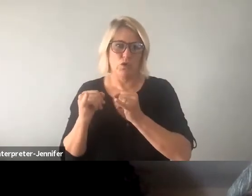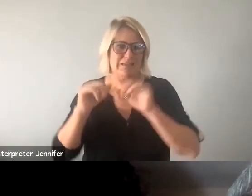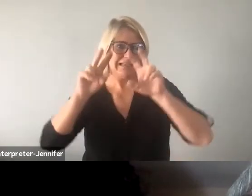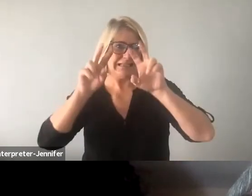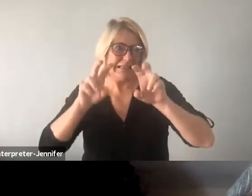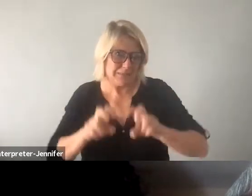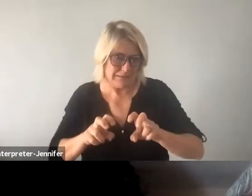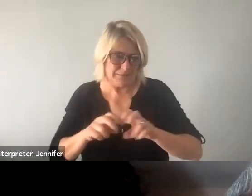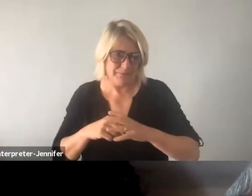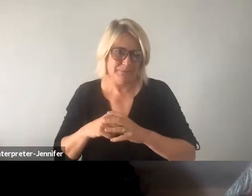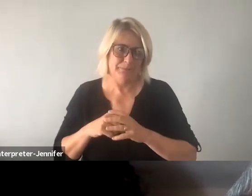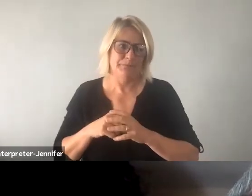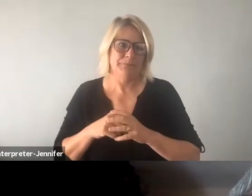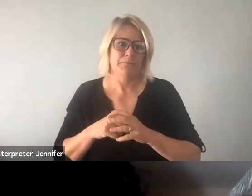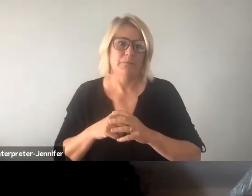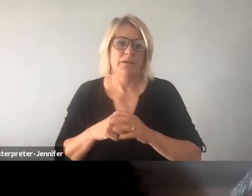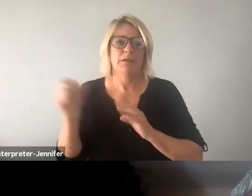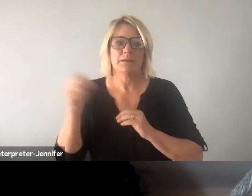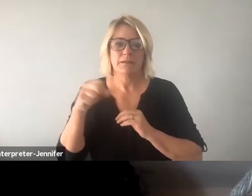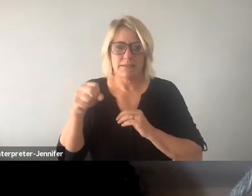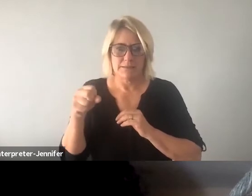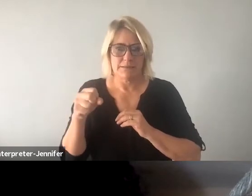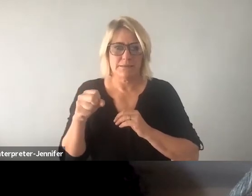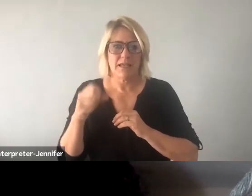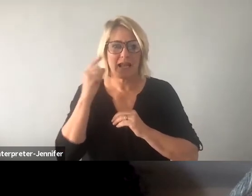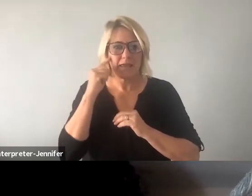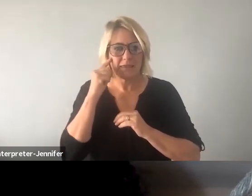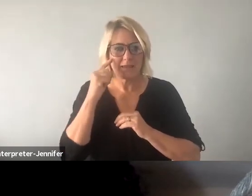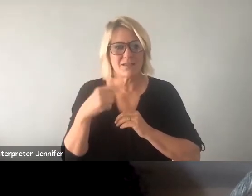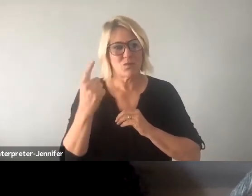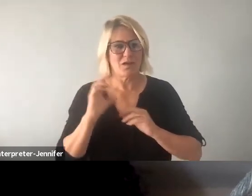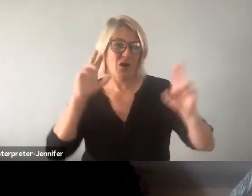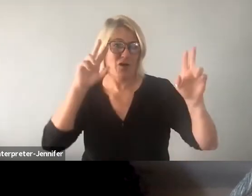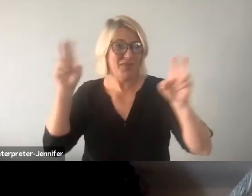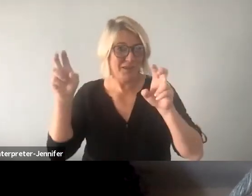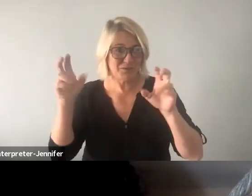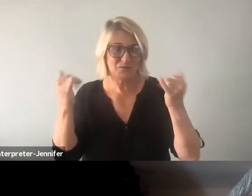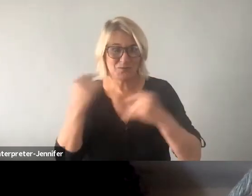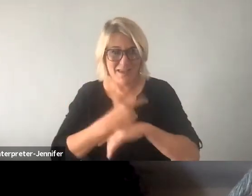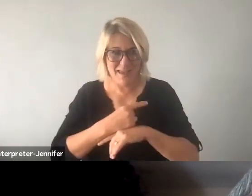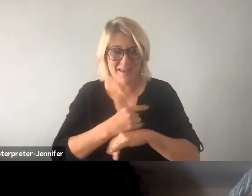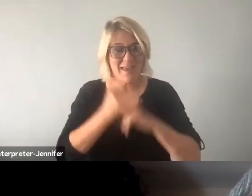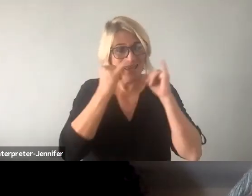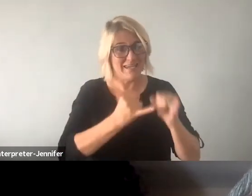been under the ADA, determining someone meets this definition really does require an individualized assessment.